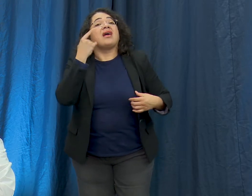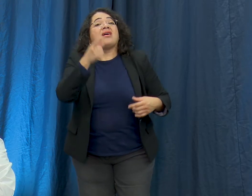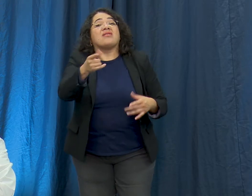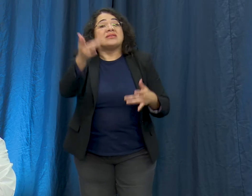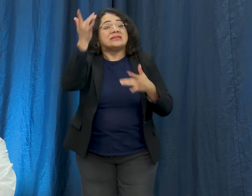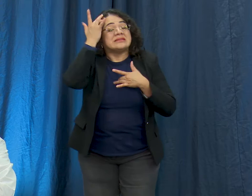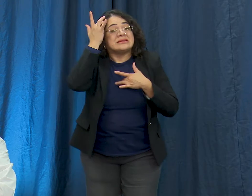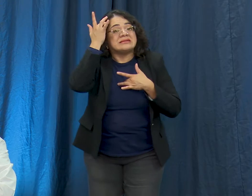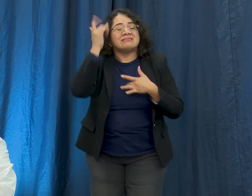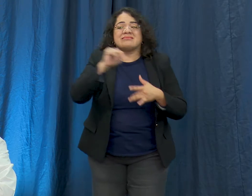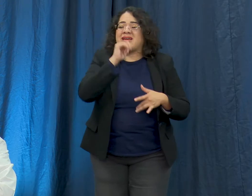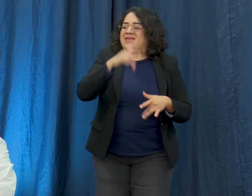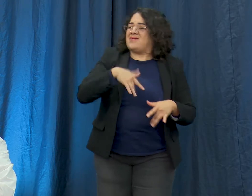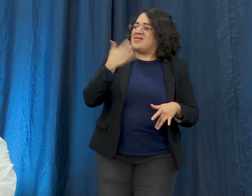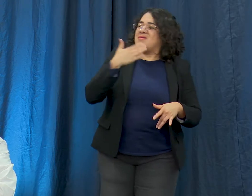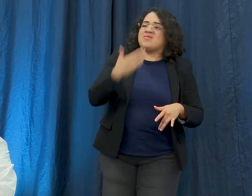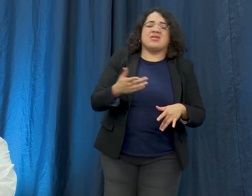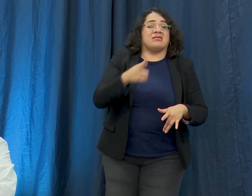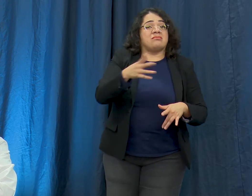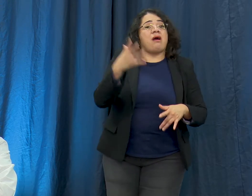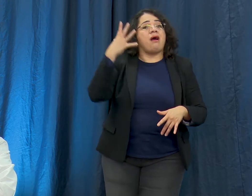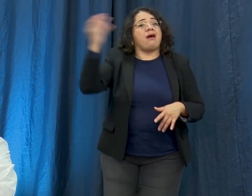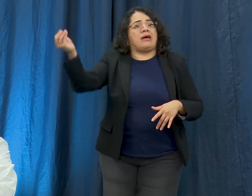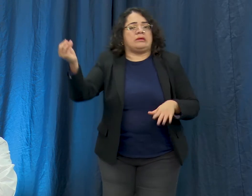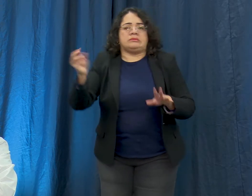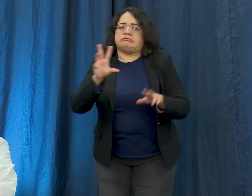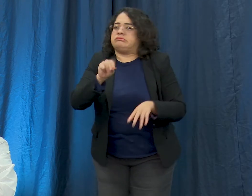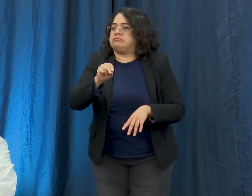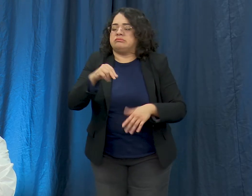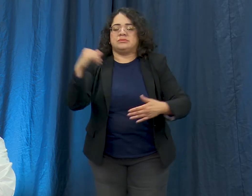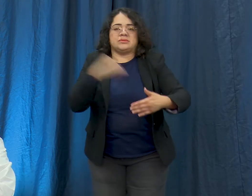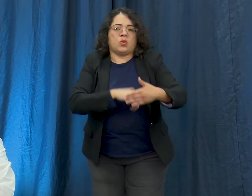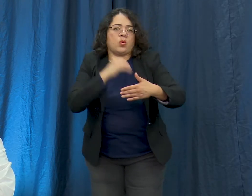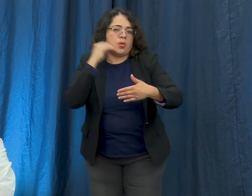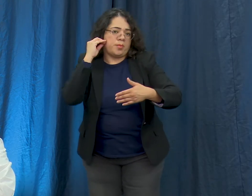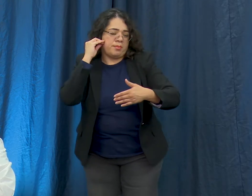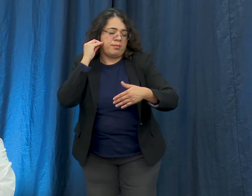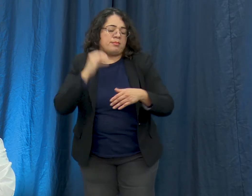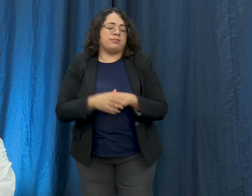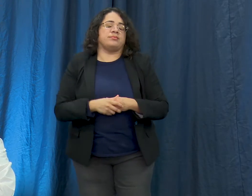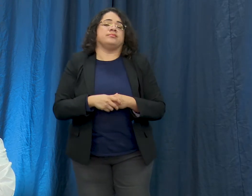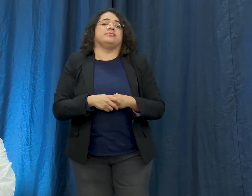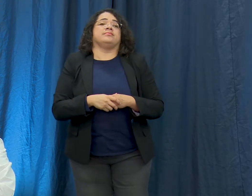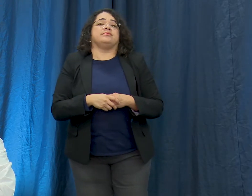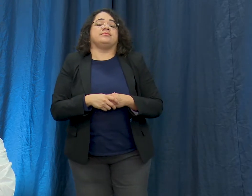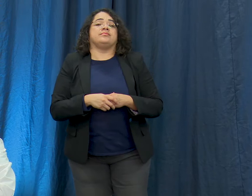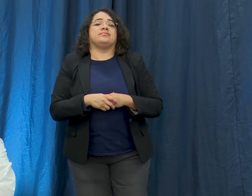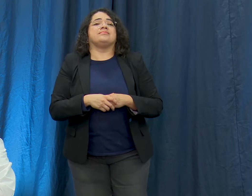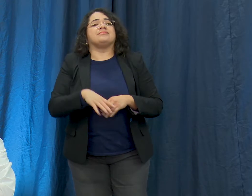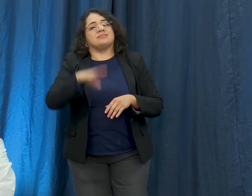you don't feel well. As hard as it's been to not get together with family and